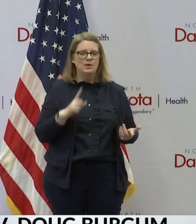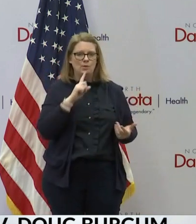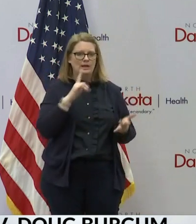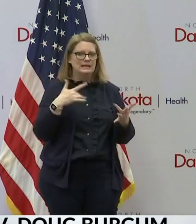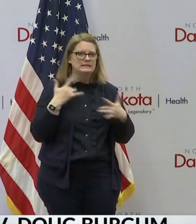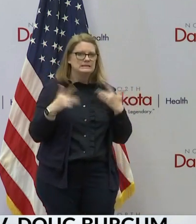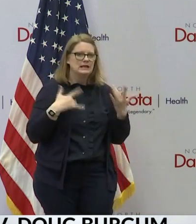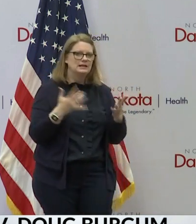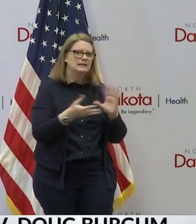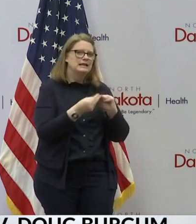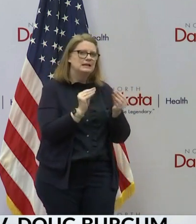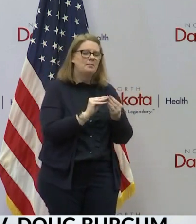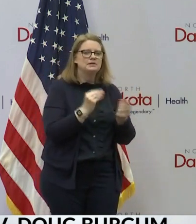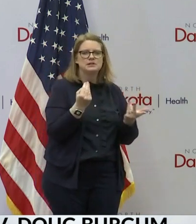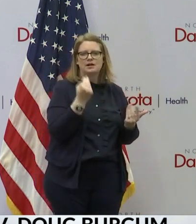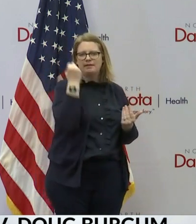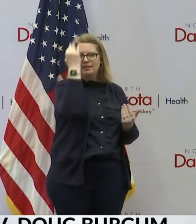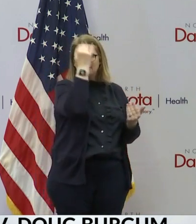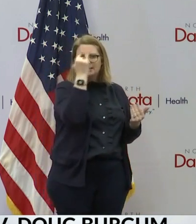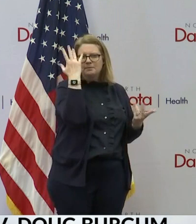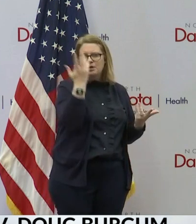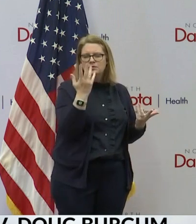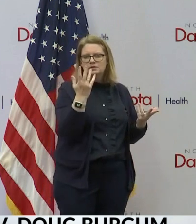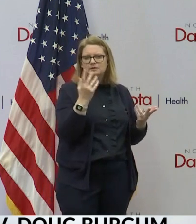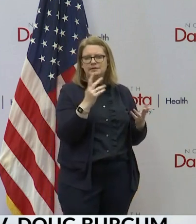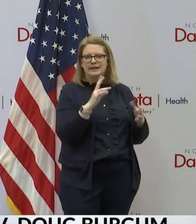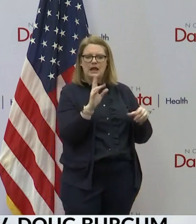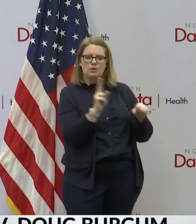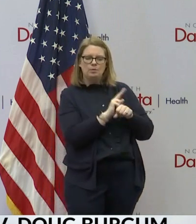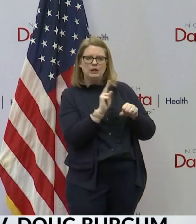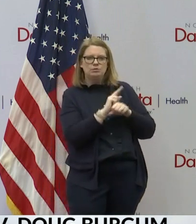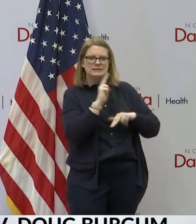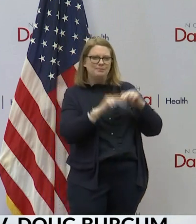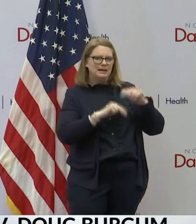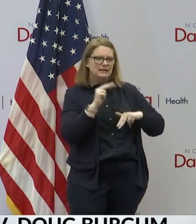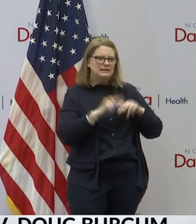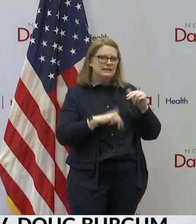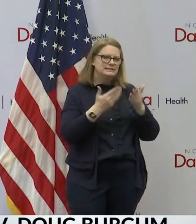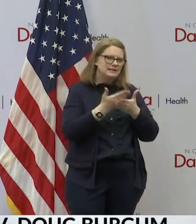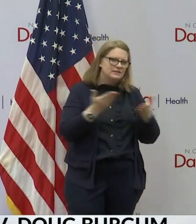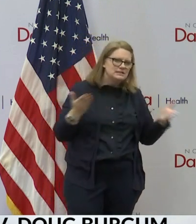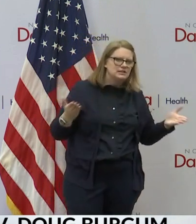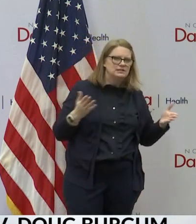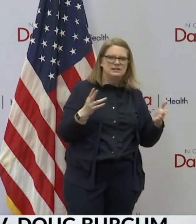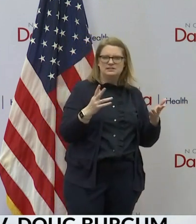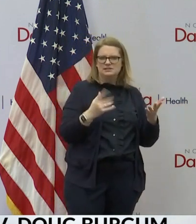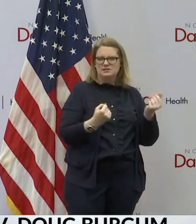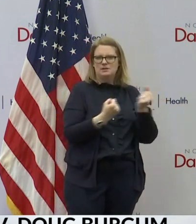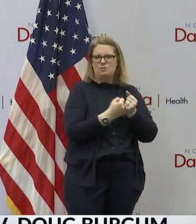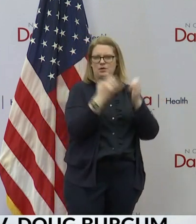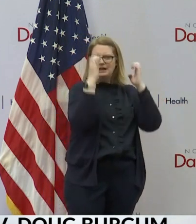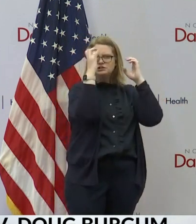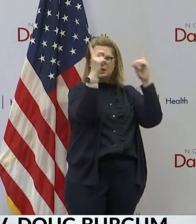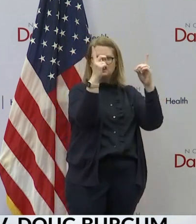PROFESSIONALLY AND THE PARENTS THAT HAVE DONE A GREAT JOB, THANK YOU. SO EXCITING THAT THE NUMBERS ARE SUCH THAT WE CAN START THINKING